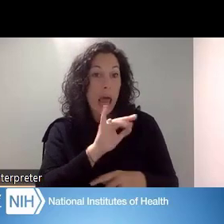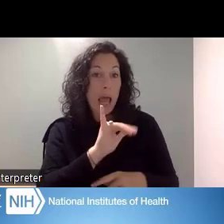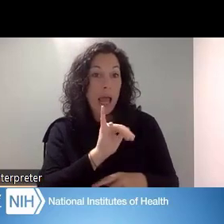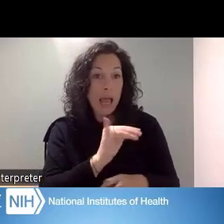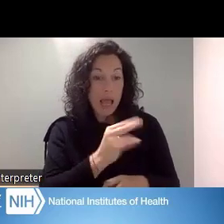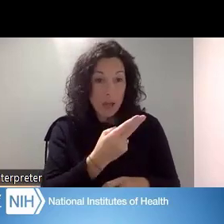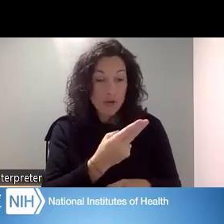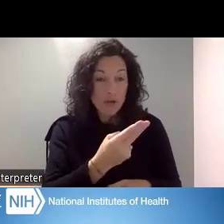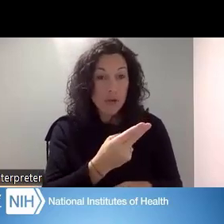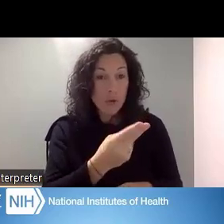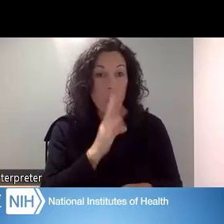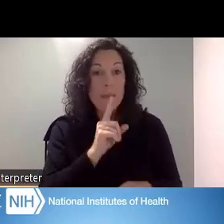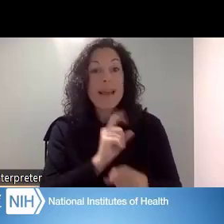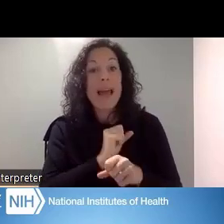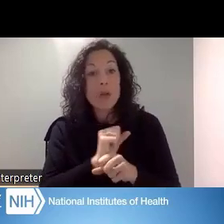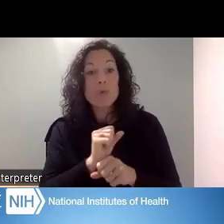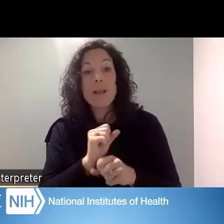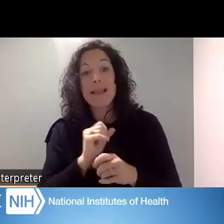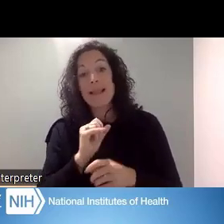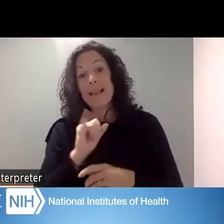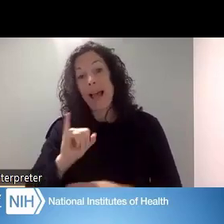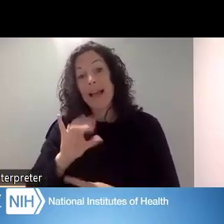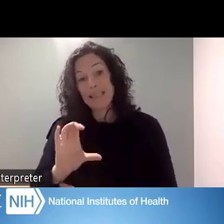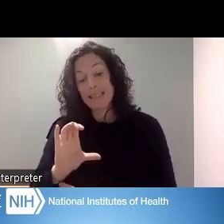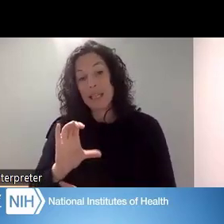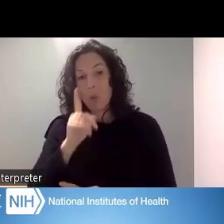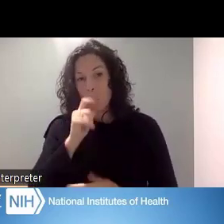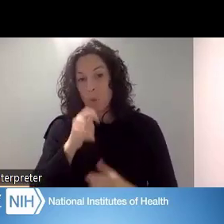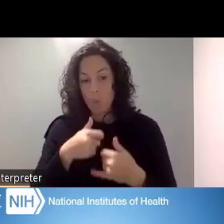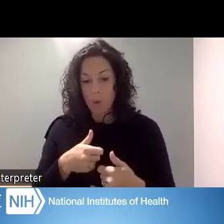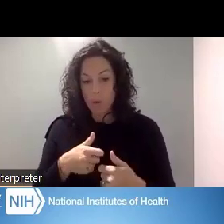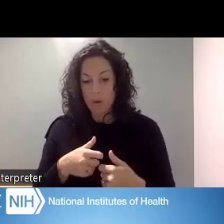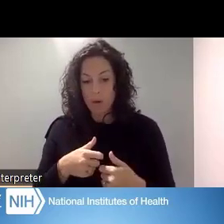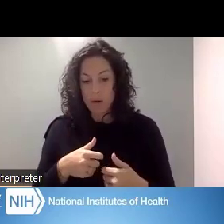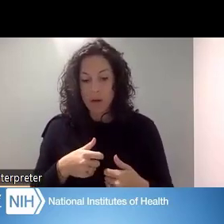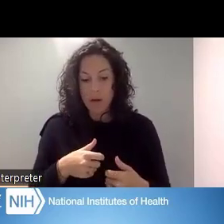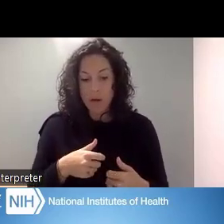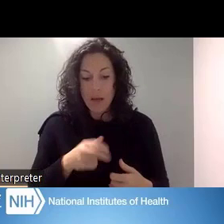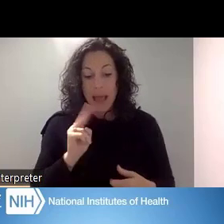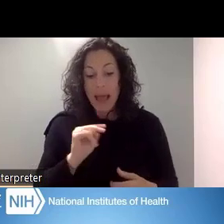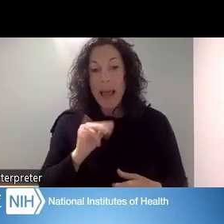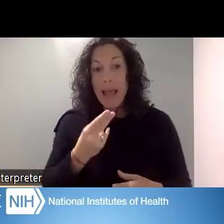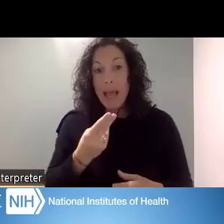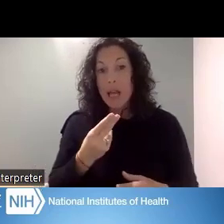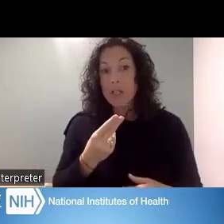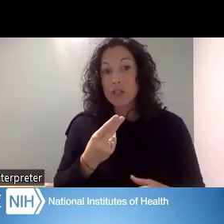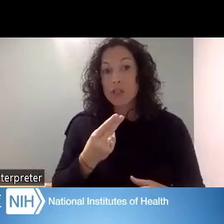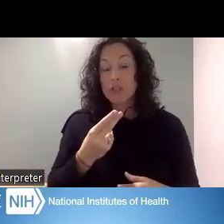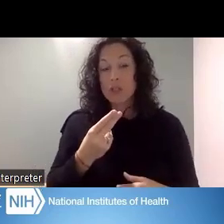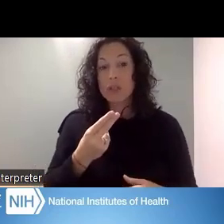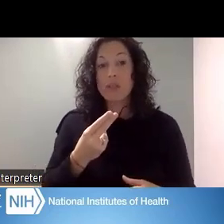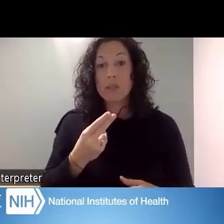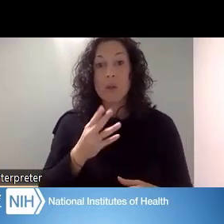It would be the actual institute that made the award, and so the NIH institute that issued the award would be in field 1.